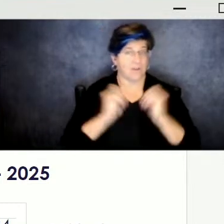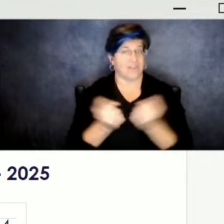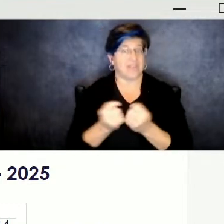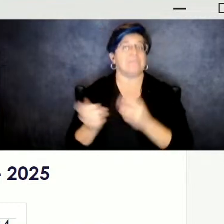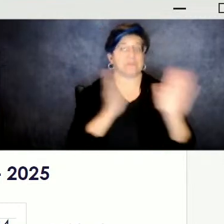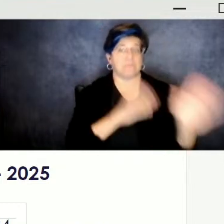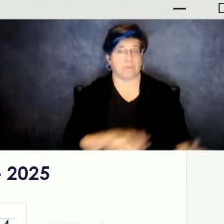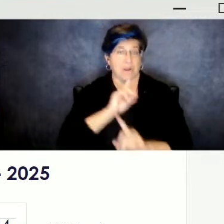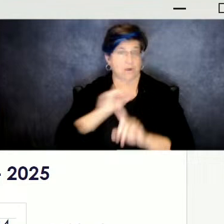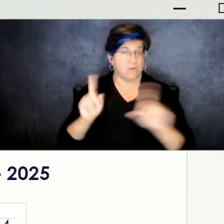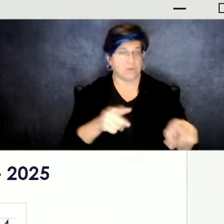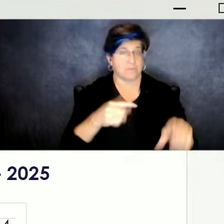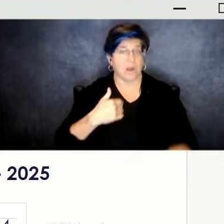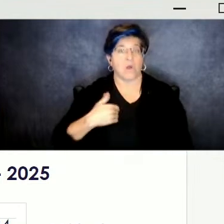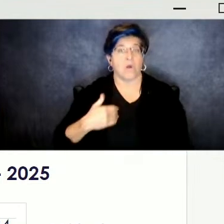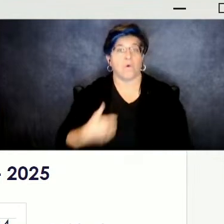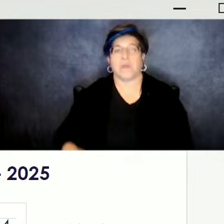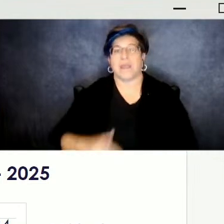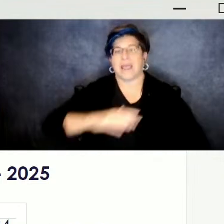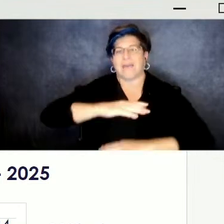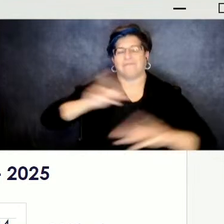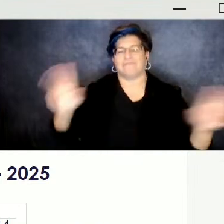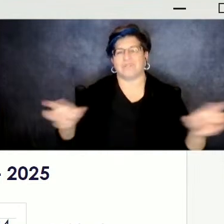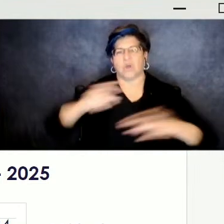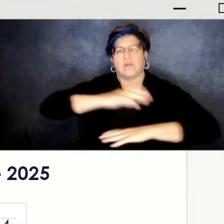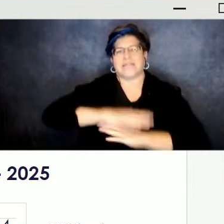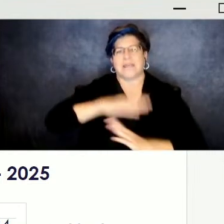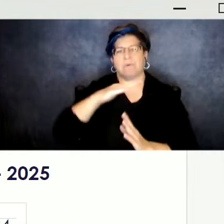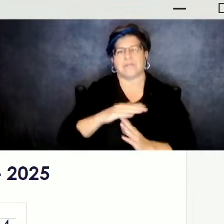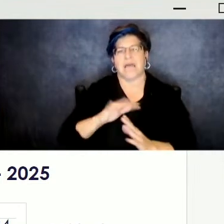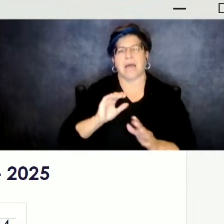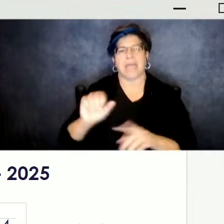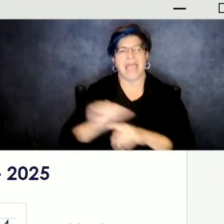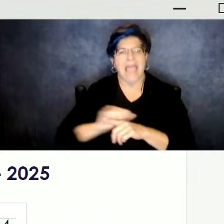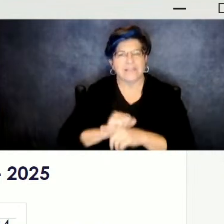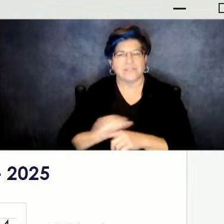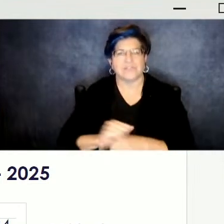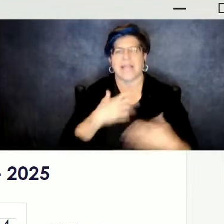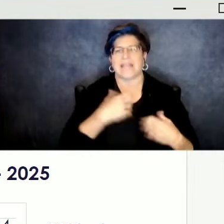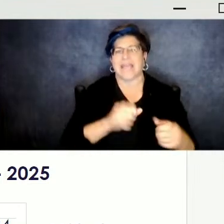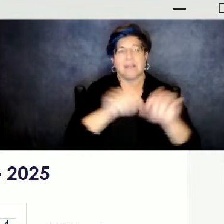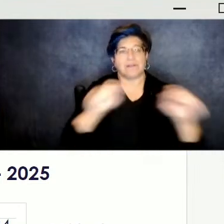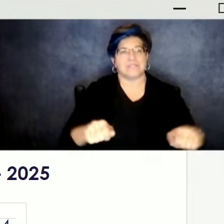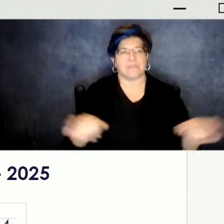WELL PREPARED TO RESPOND TO IT. WE WE HAVE MEASLES TABLETOP